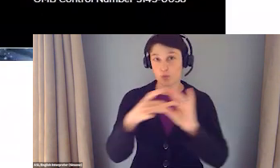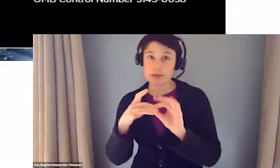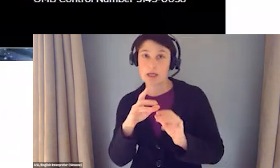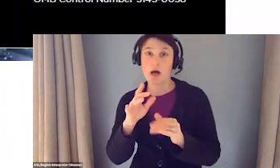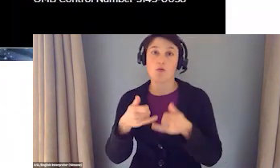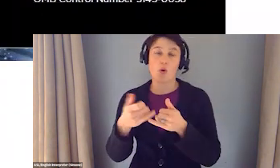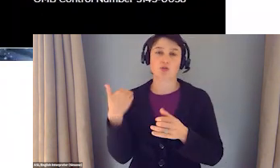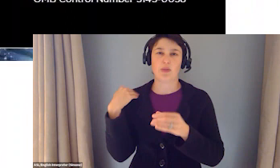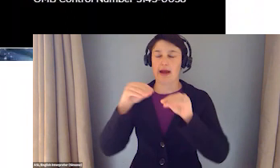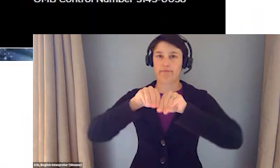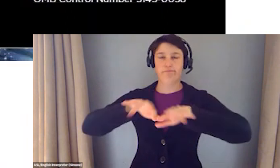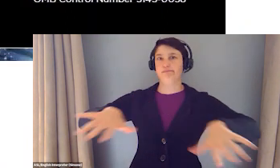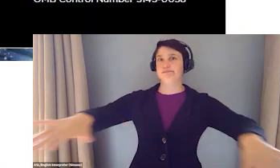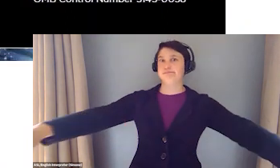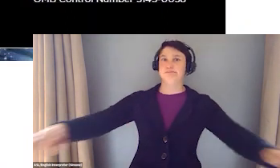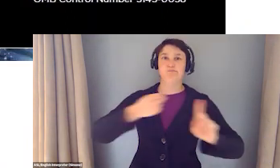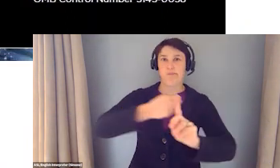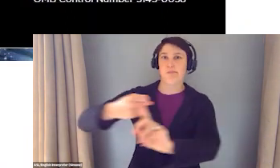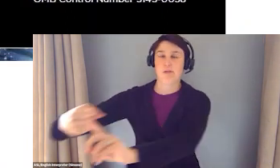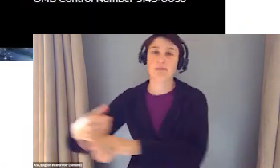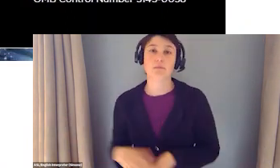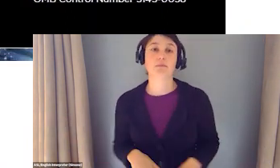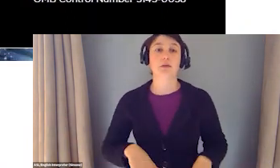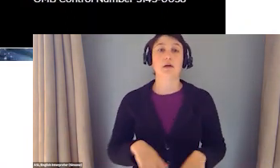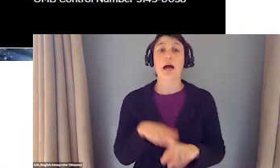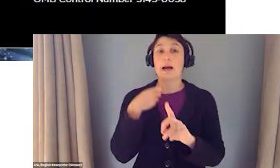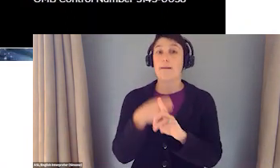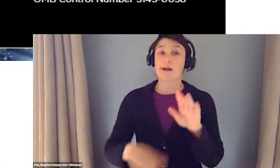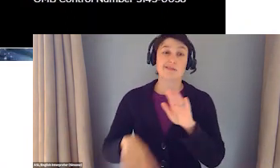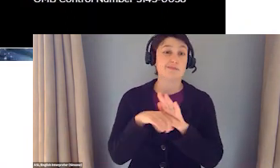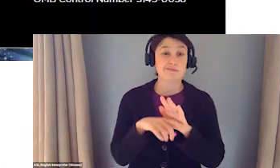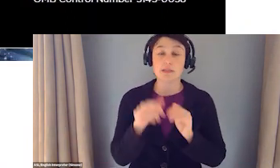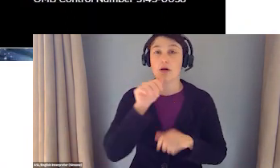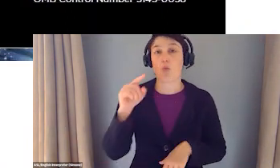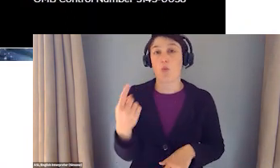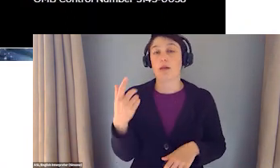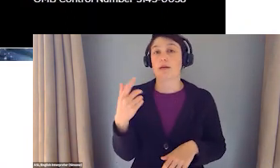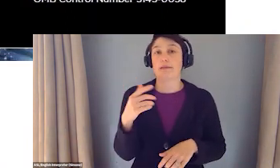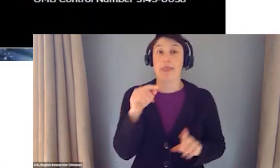It affects not only that award but other awards and other co-PIs or PIs.